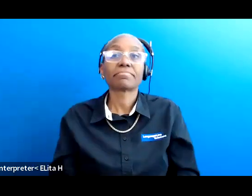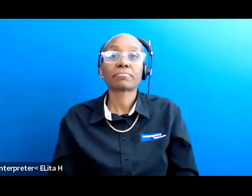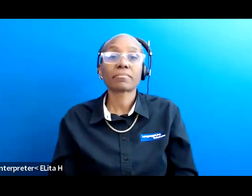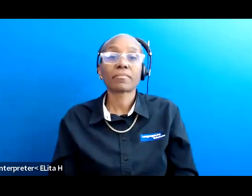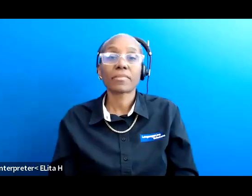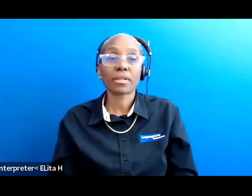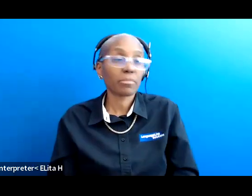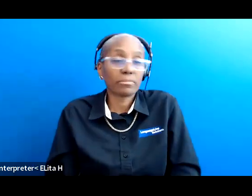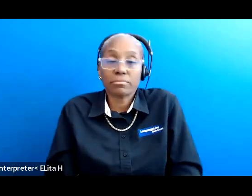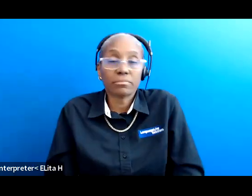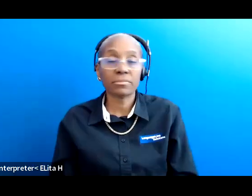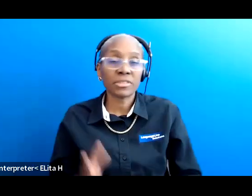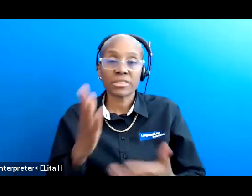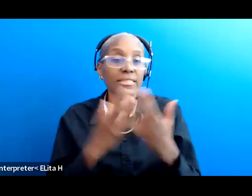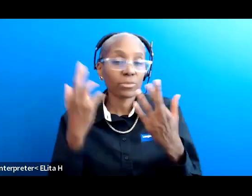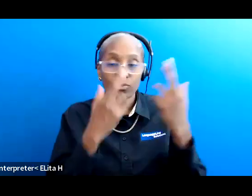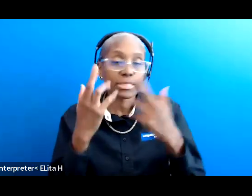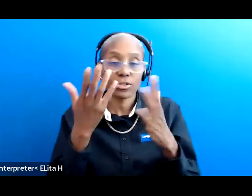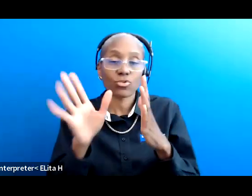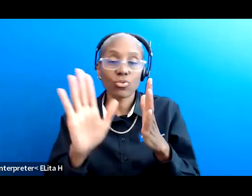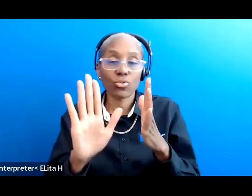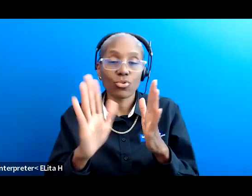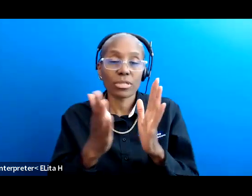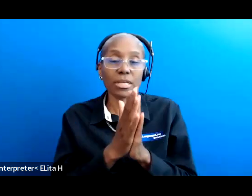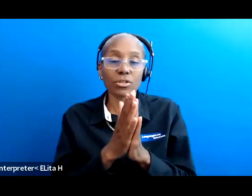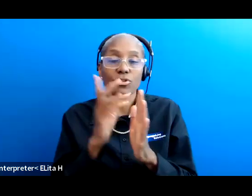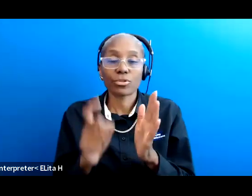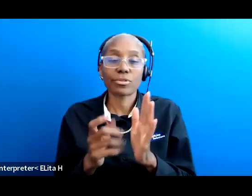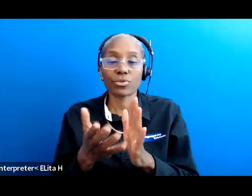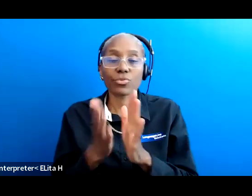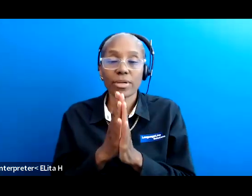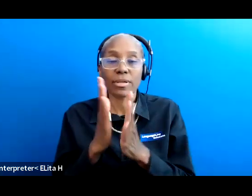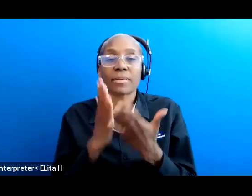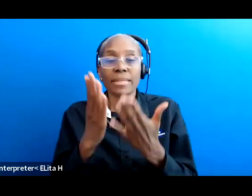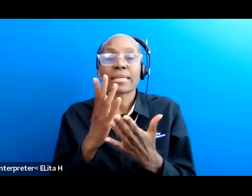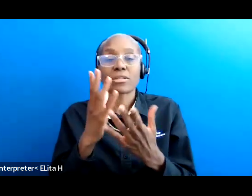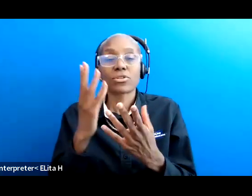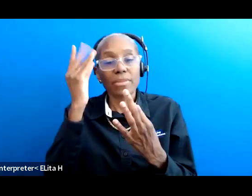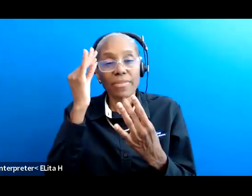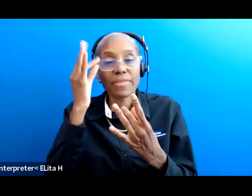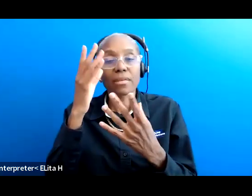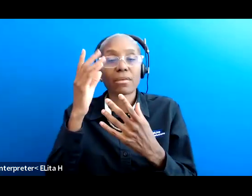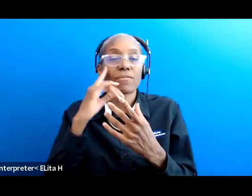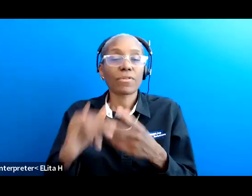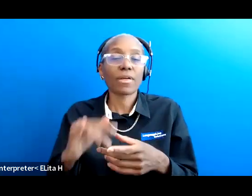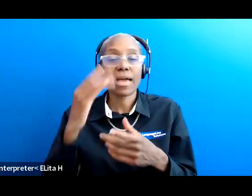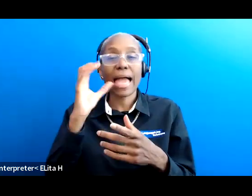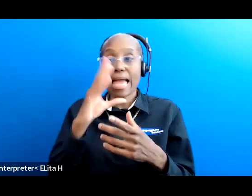reason your doctor recommended that. So you probably need to talk with him and get his thinking behind that and what's going on with that.